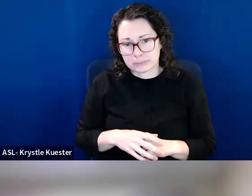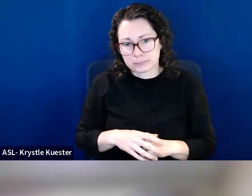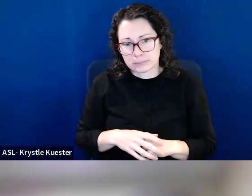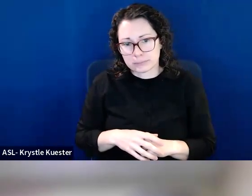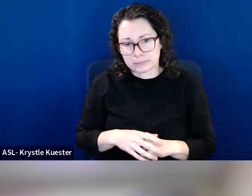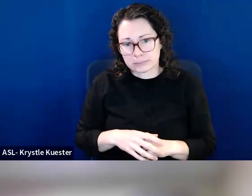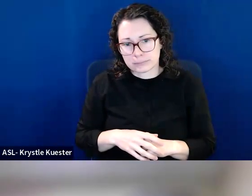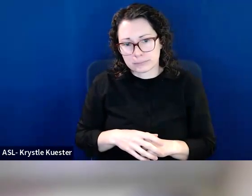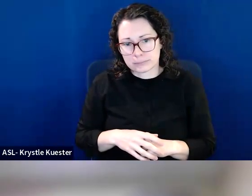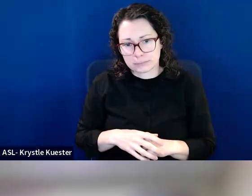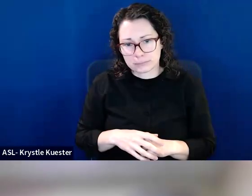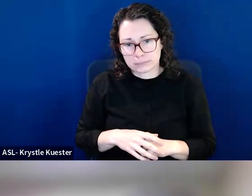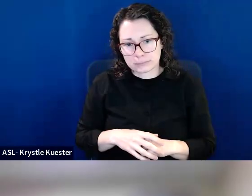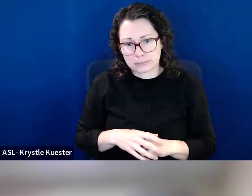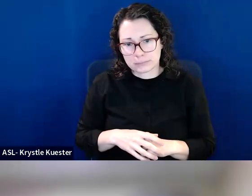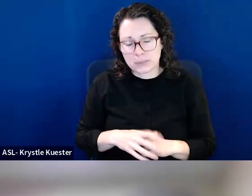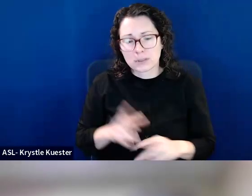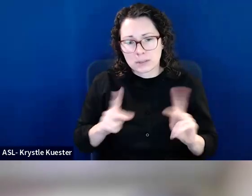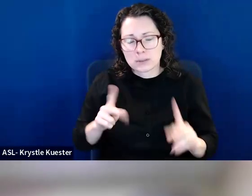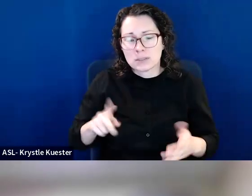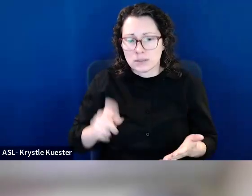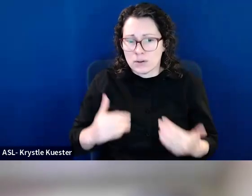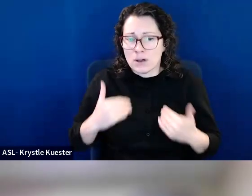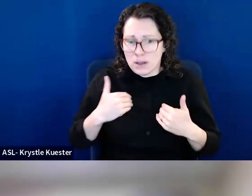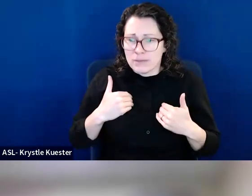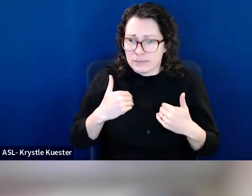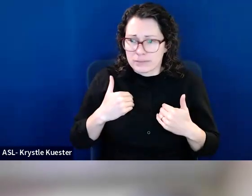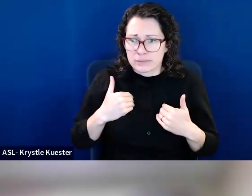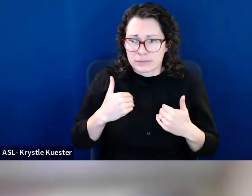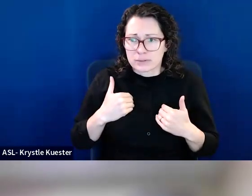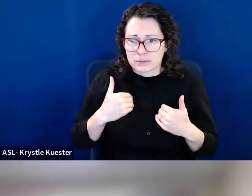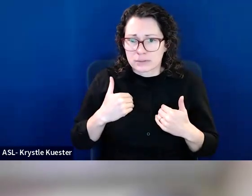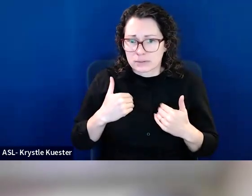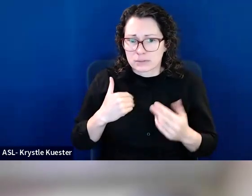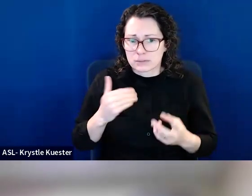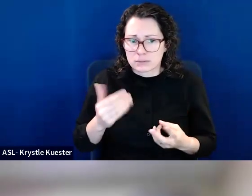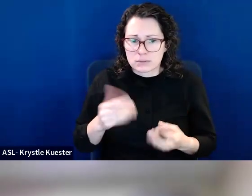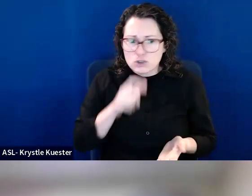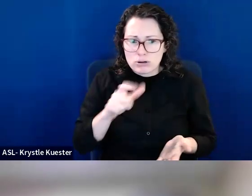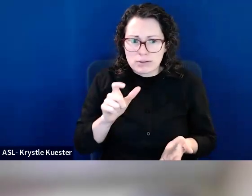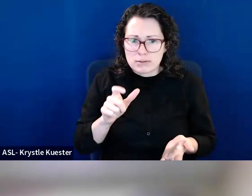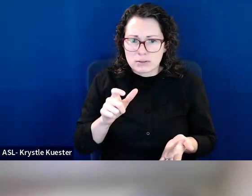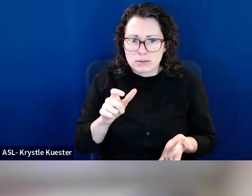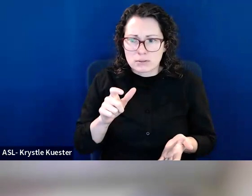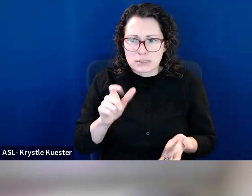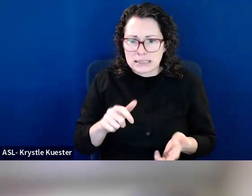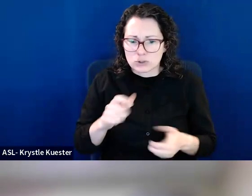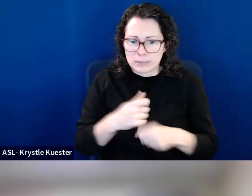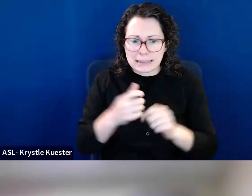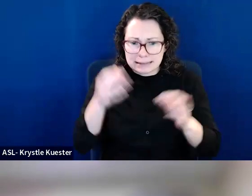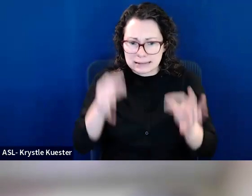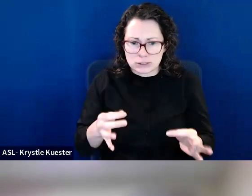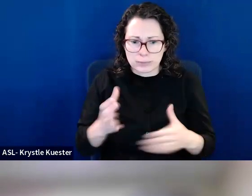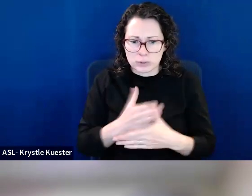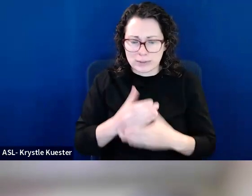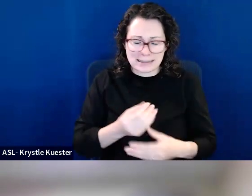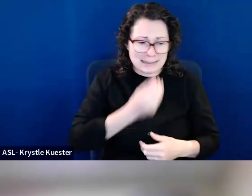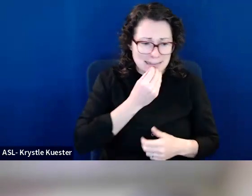needed to have have the choice of being able to eat, sleep,